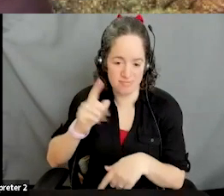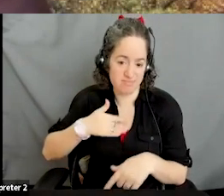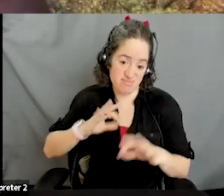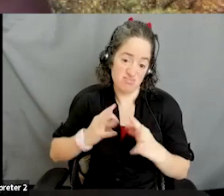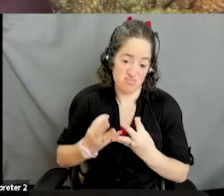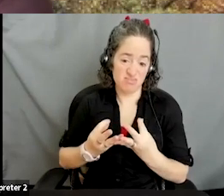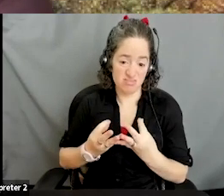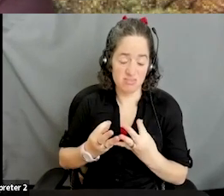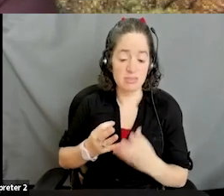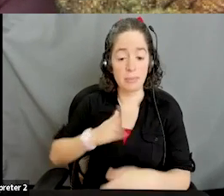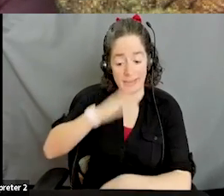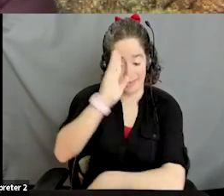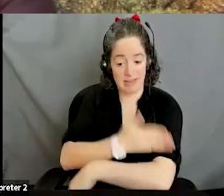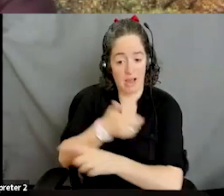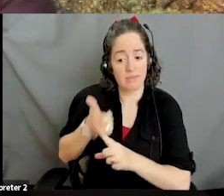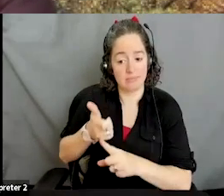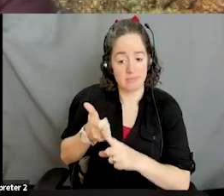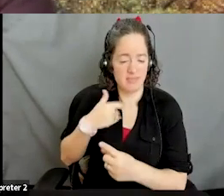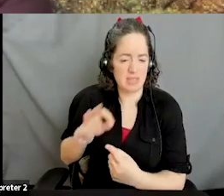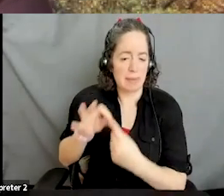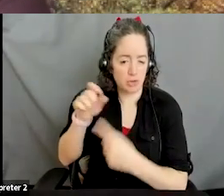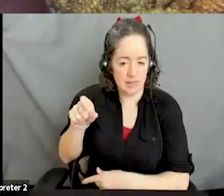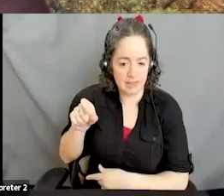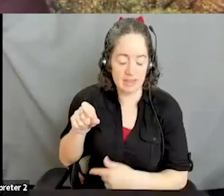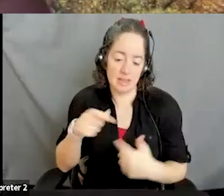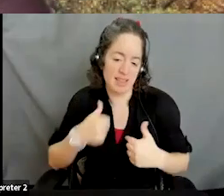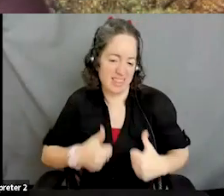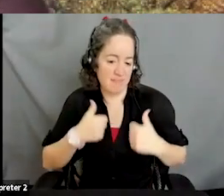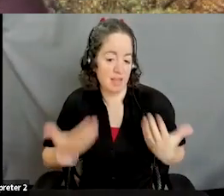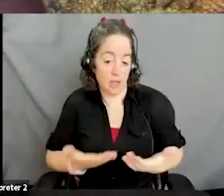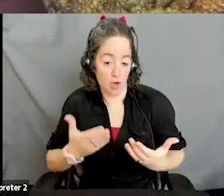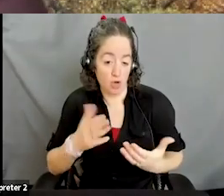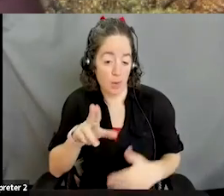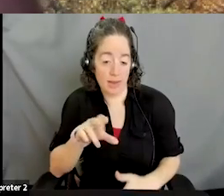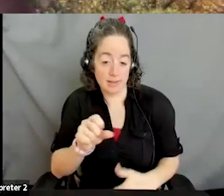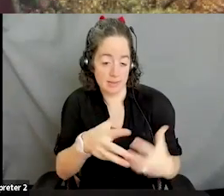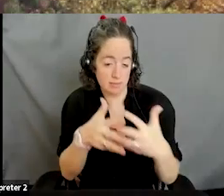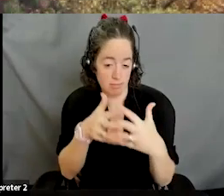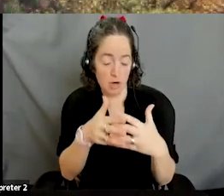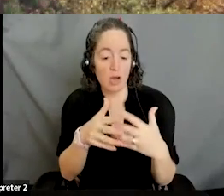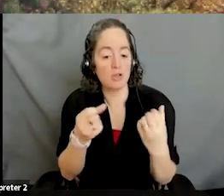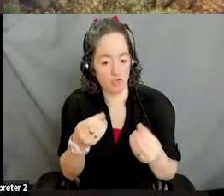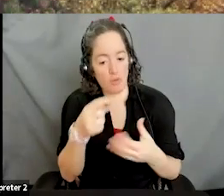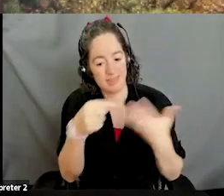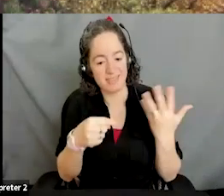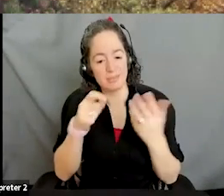He's benefited greatly from, we're in the United States, so from IDEA, from the Americans with Disabilities Act. He's autistic, nonverbal.